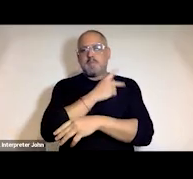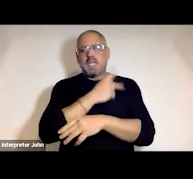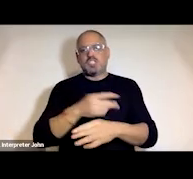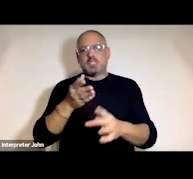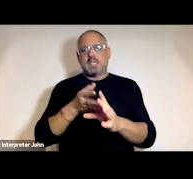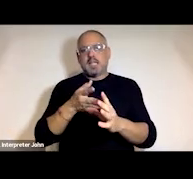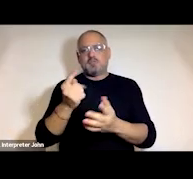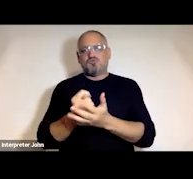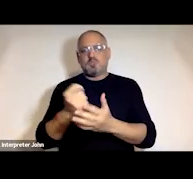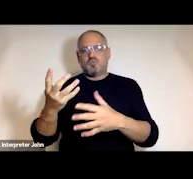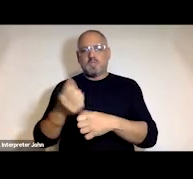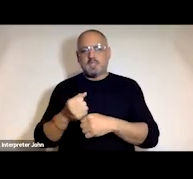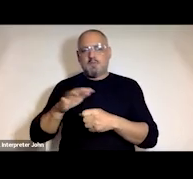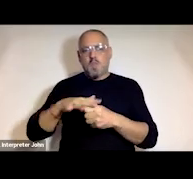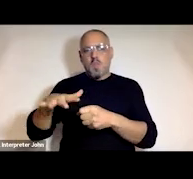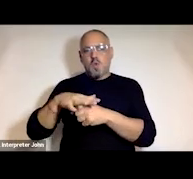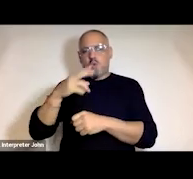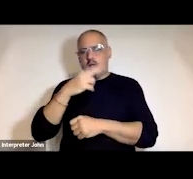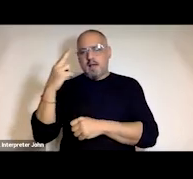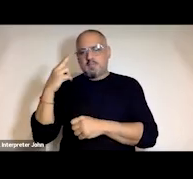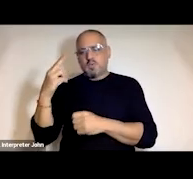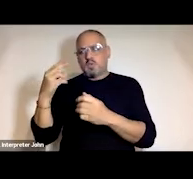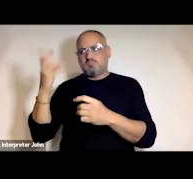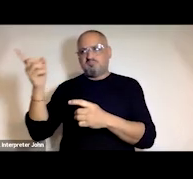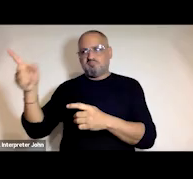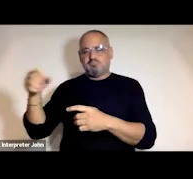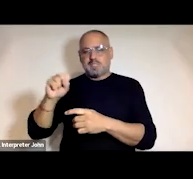that they received at local hospitals in San Diego where I worked at the time.